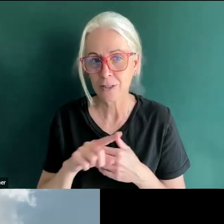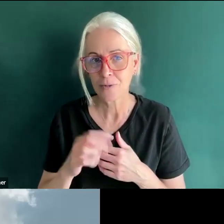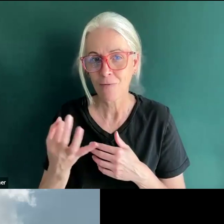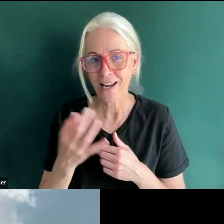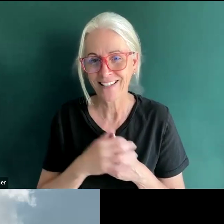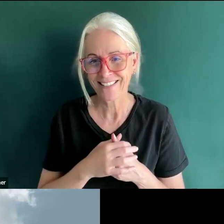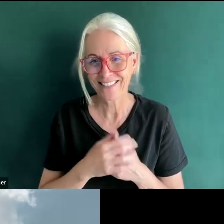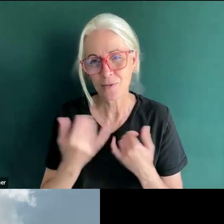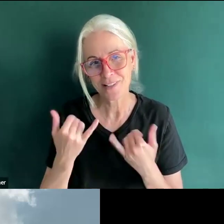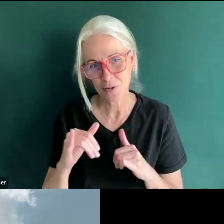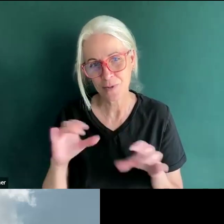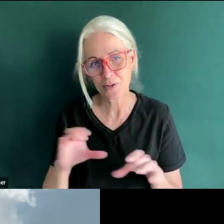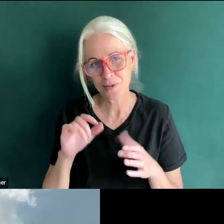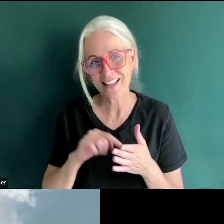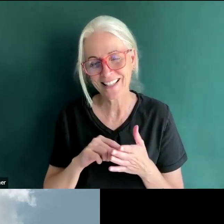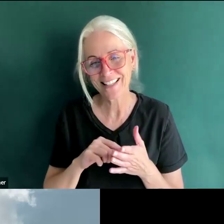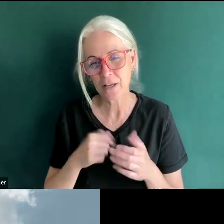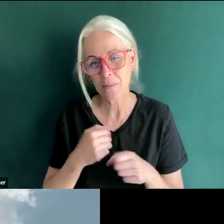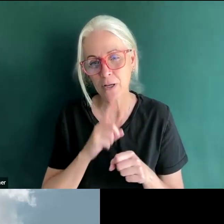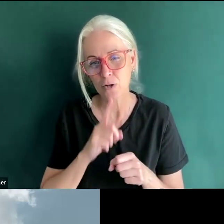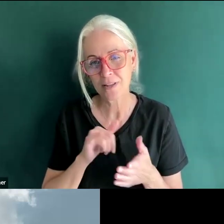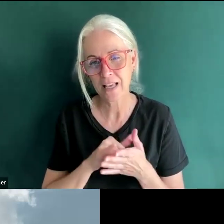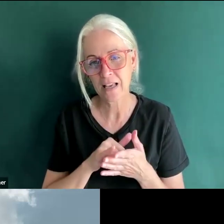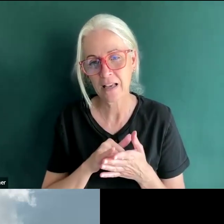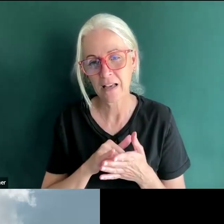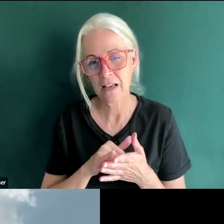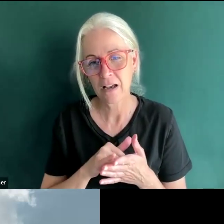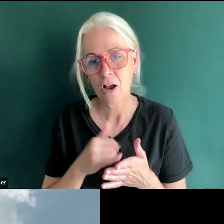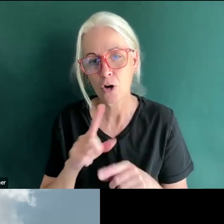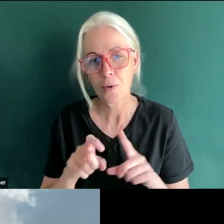so we'll still be doing this and making sure that, you know, new questions are answered,